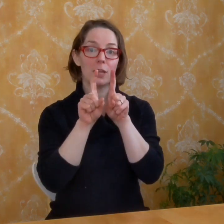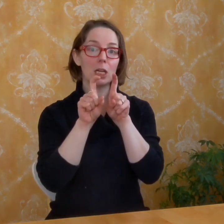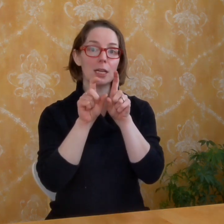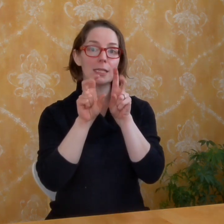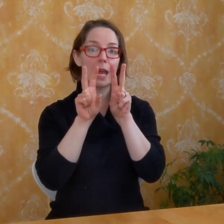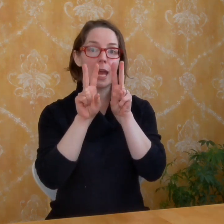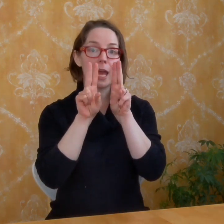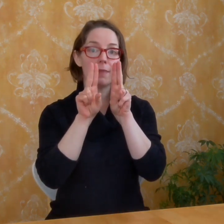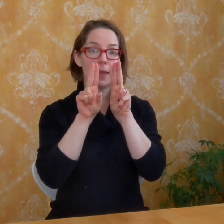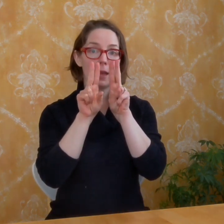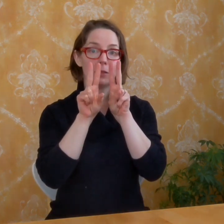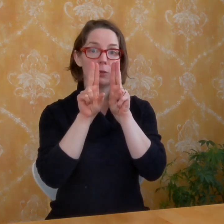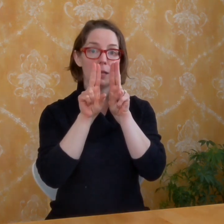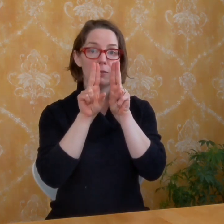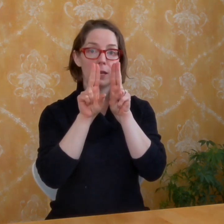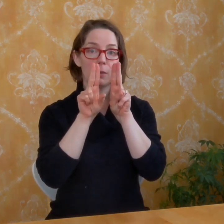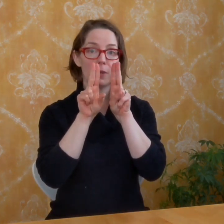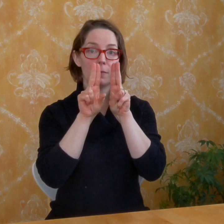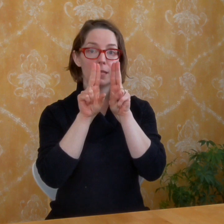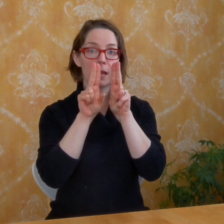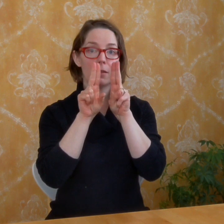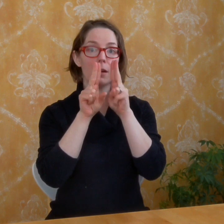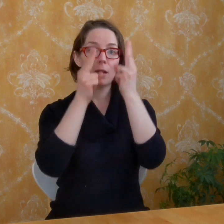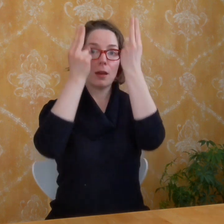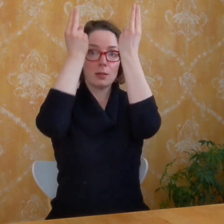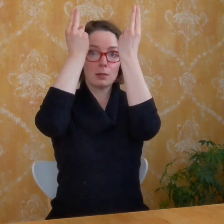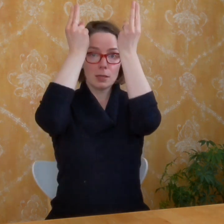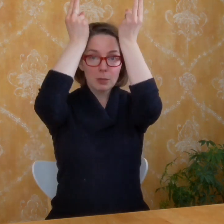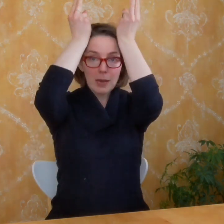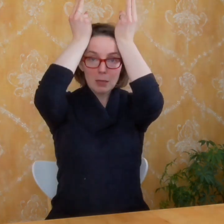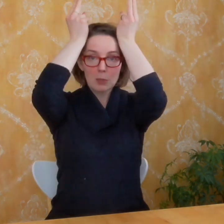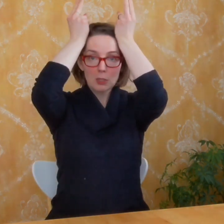fingers and then your middle finger and put them together, turn them around and put your